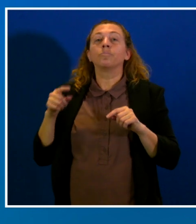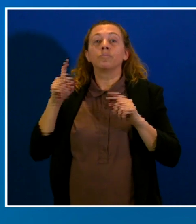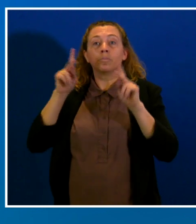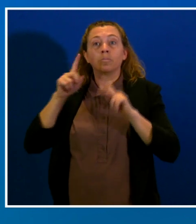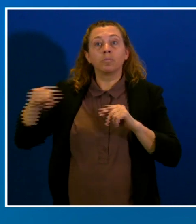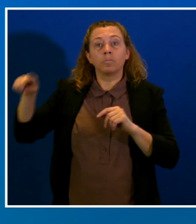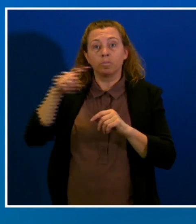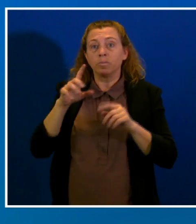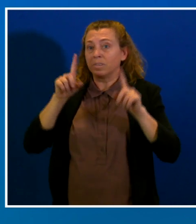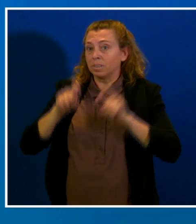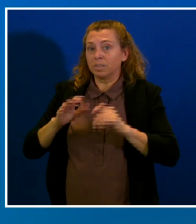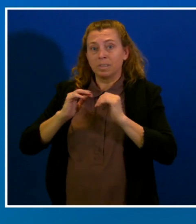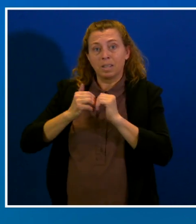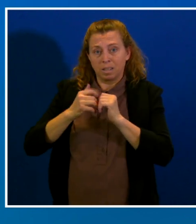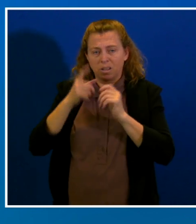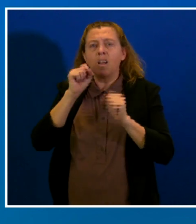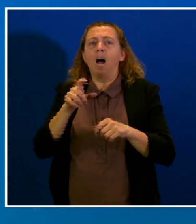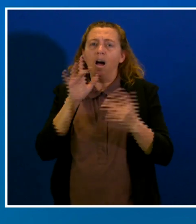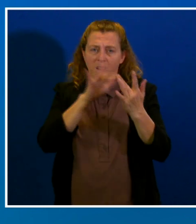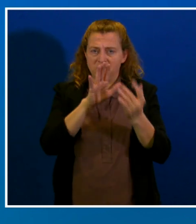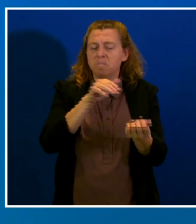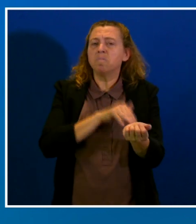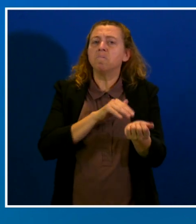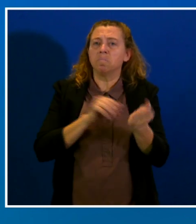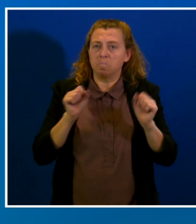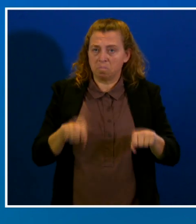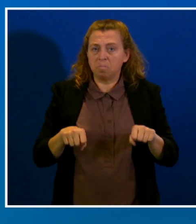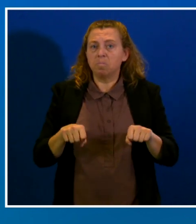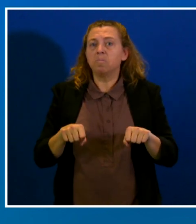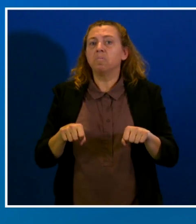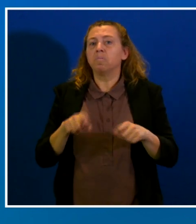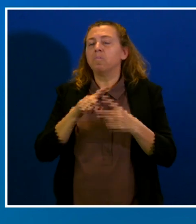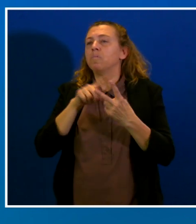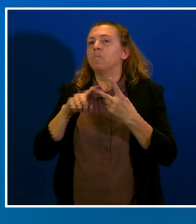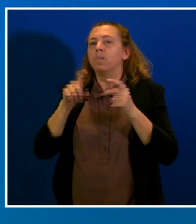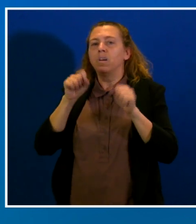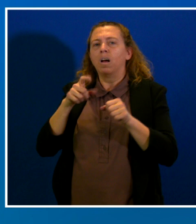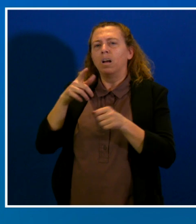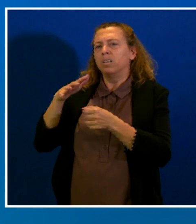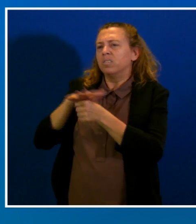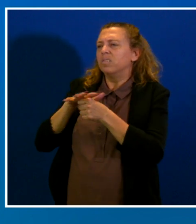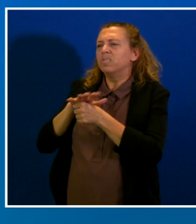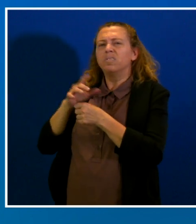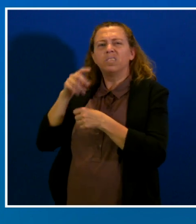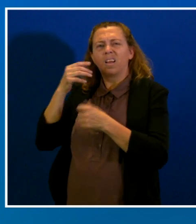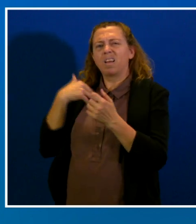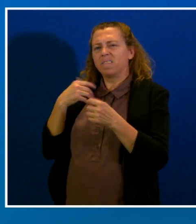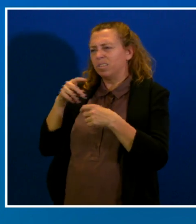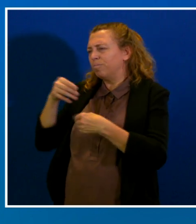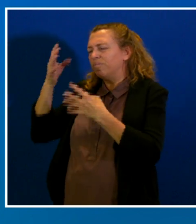local free testing options with or without insurance at numerous